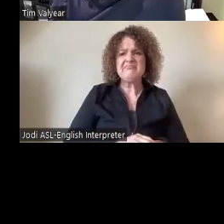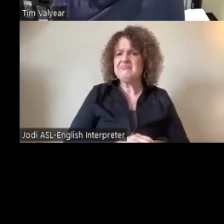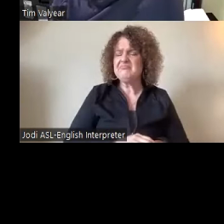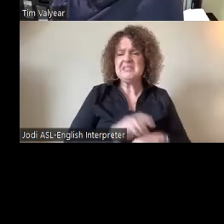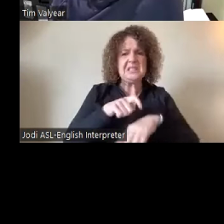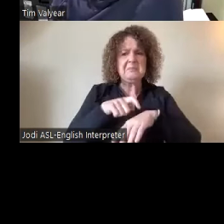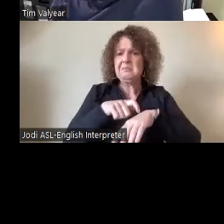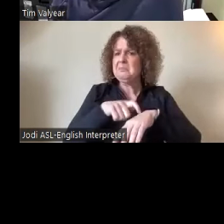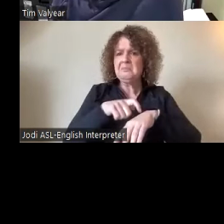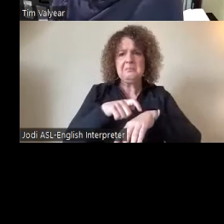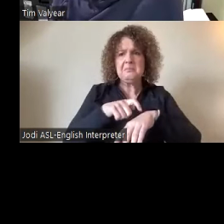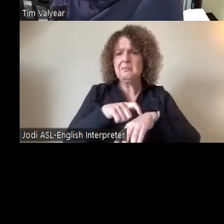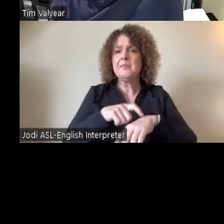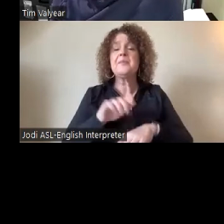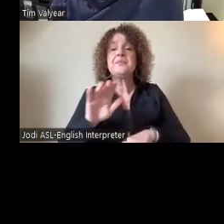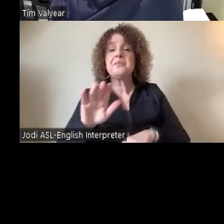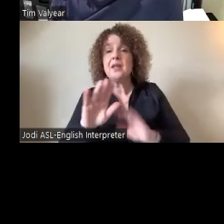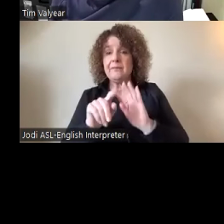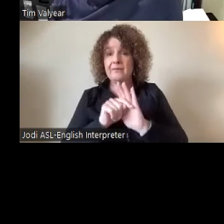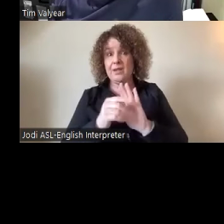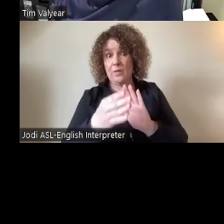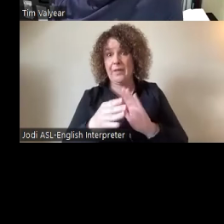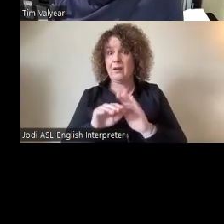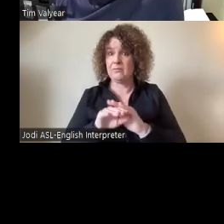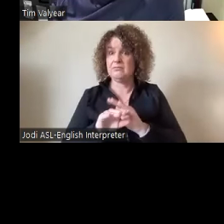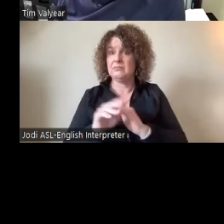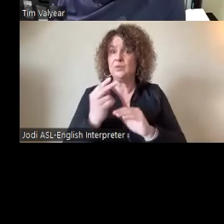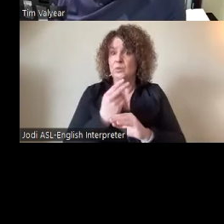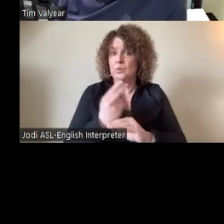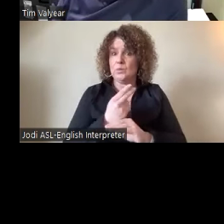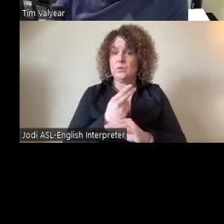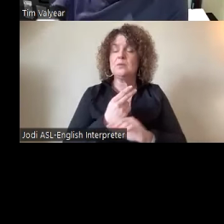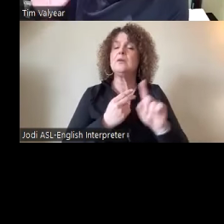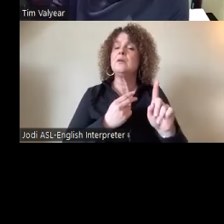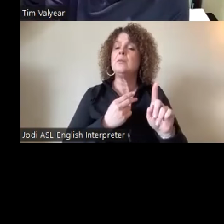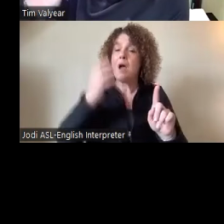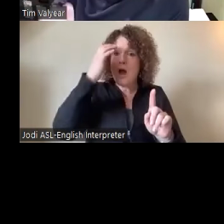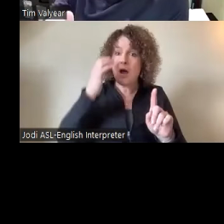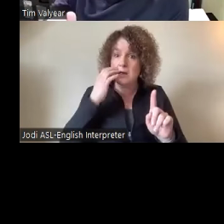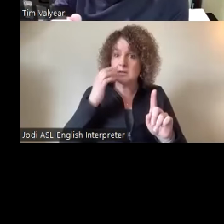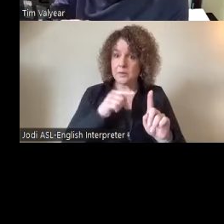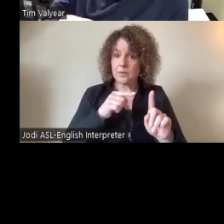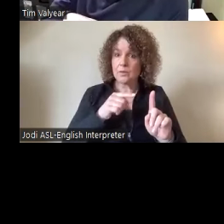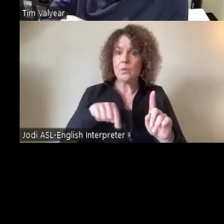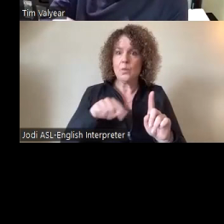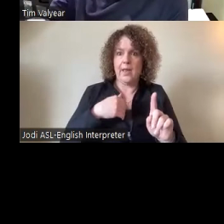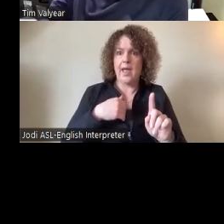videos, John? » SPEAKER: Not really » SPEAKER: Okay. So they're there. They're honestly easy